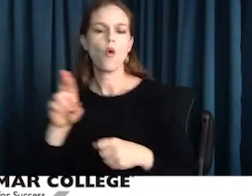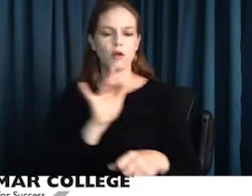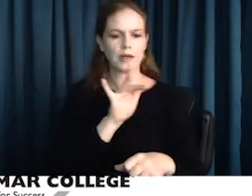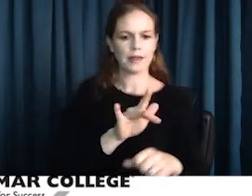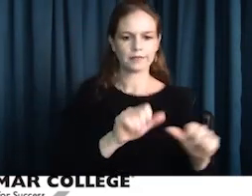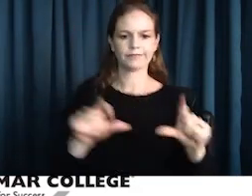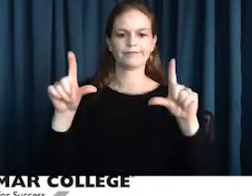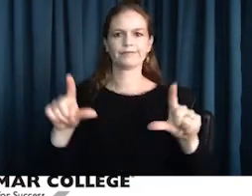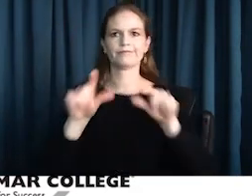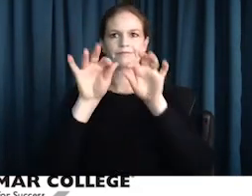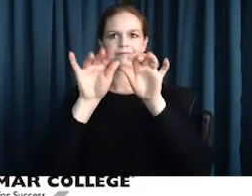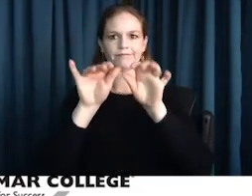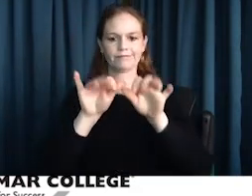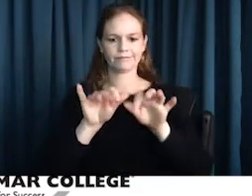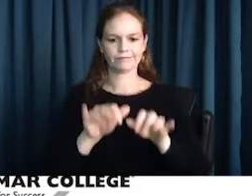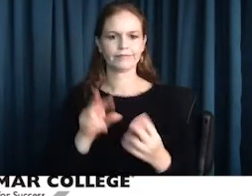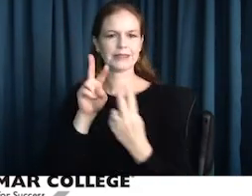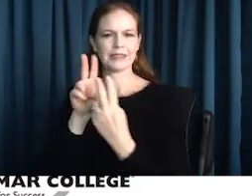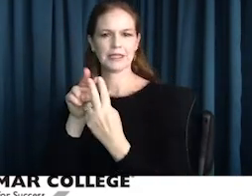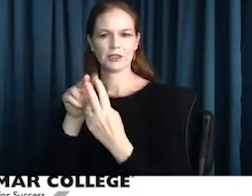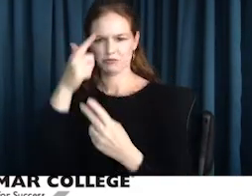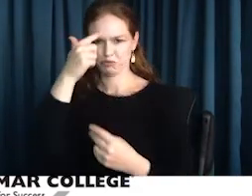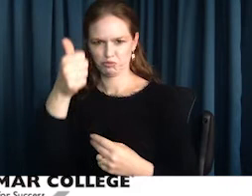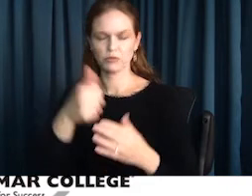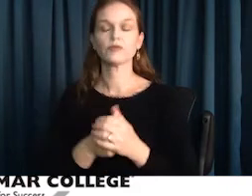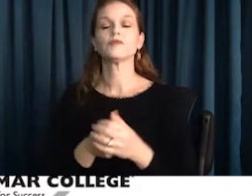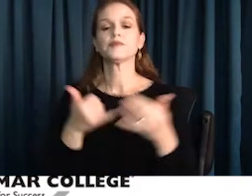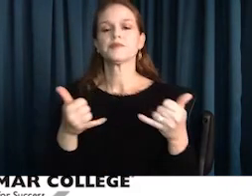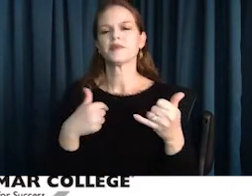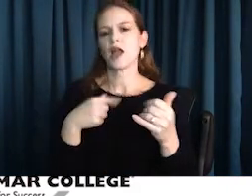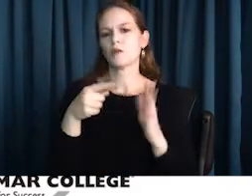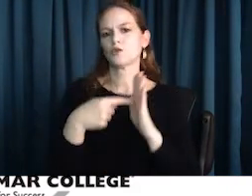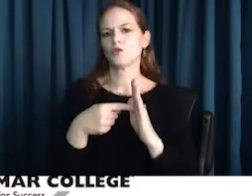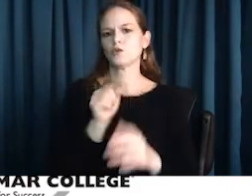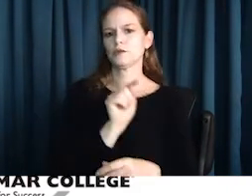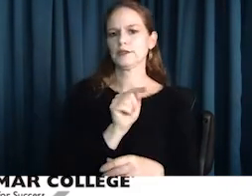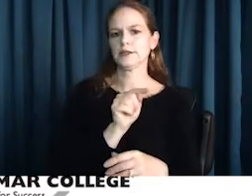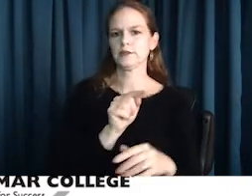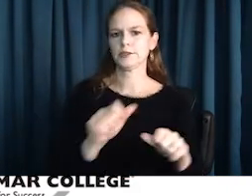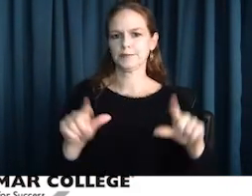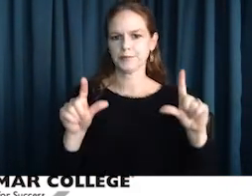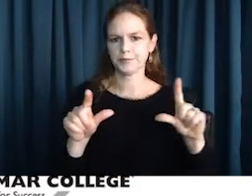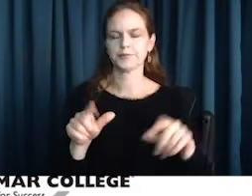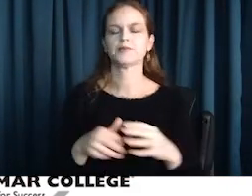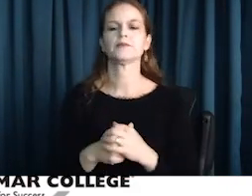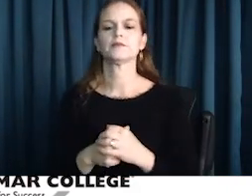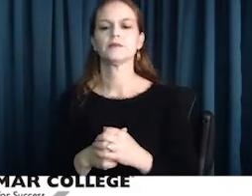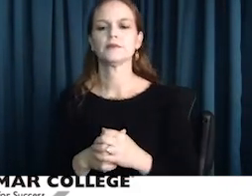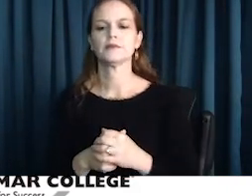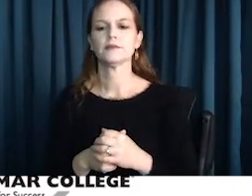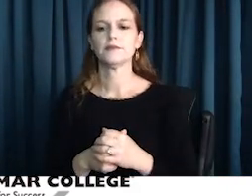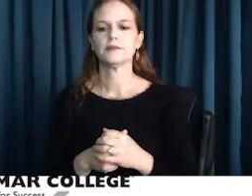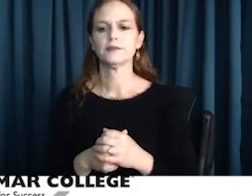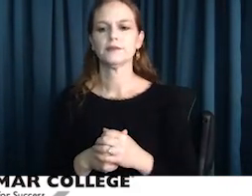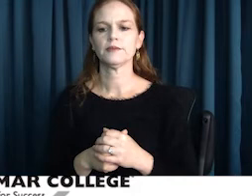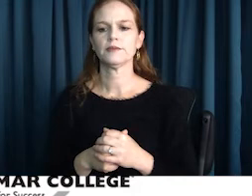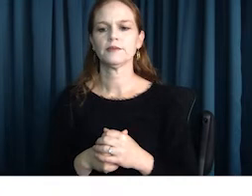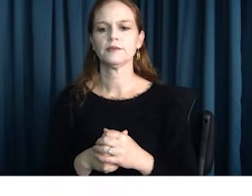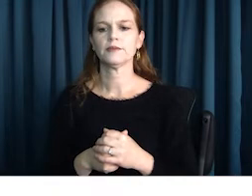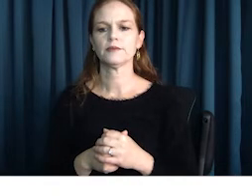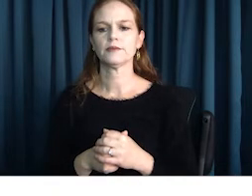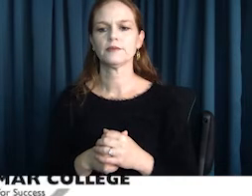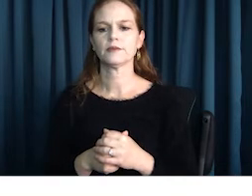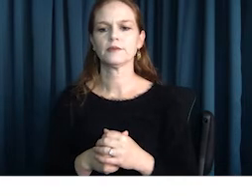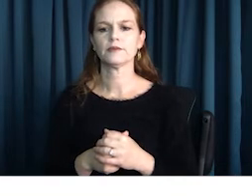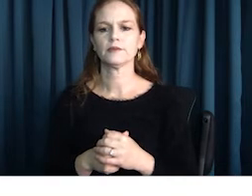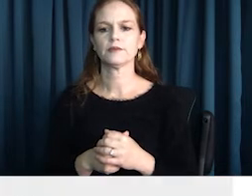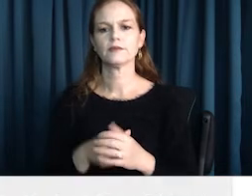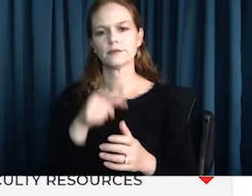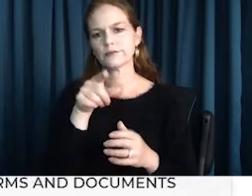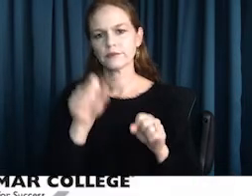But right here I'm going to show you our online form. You can submit this online